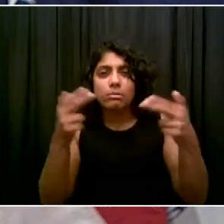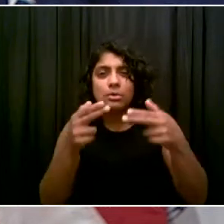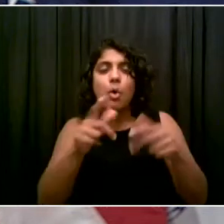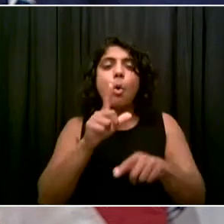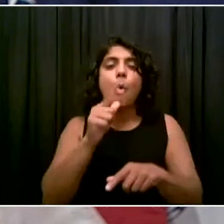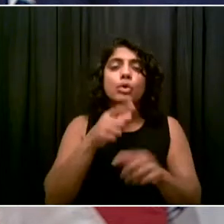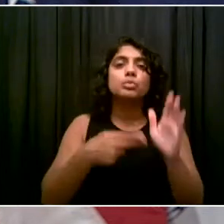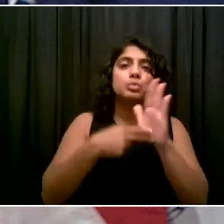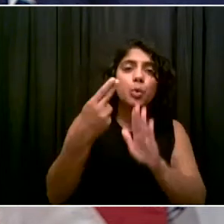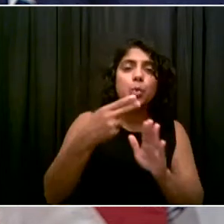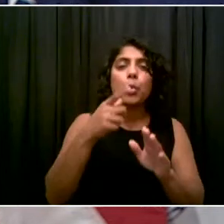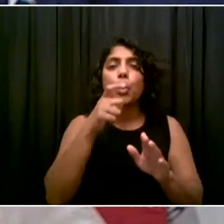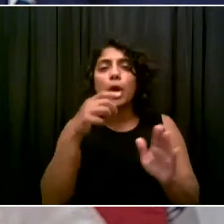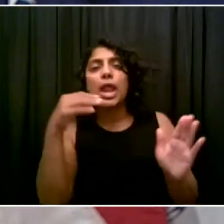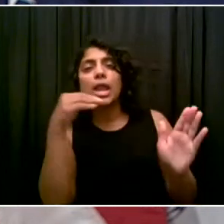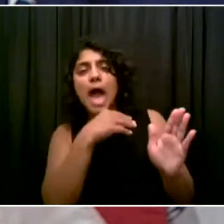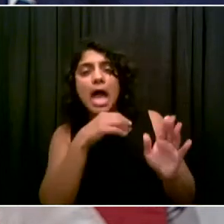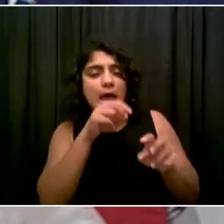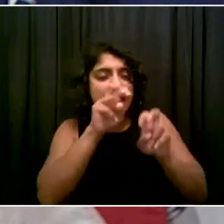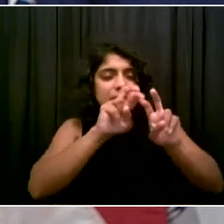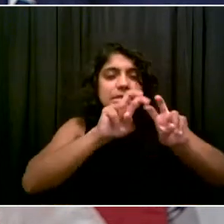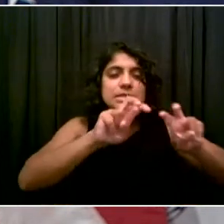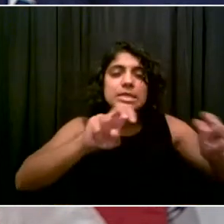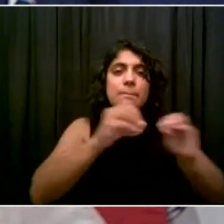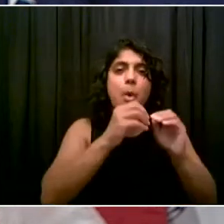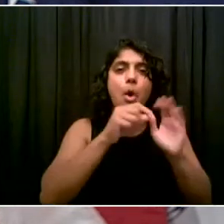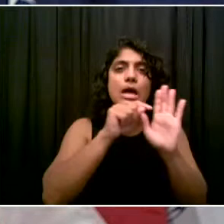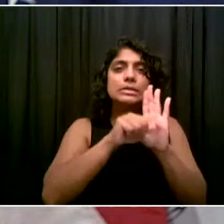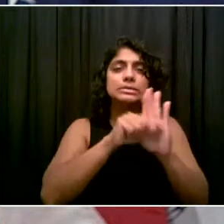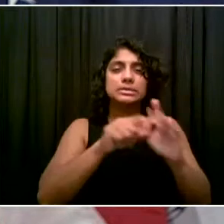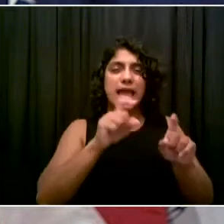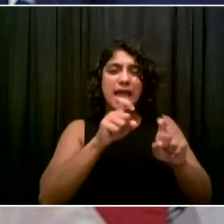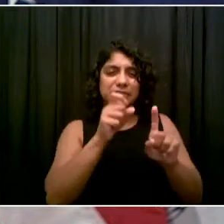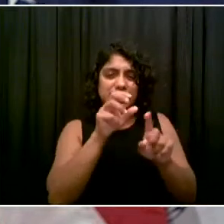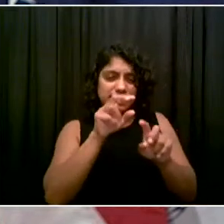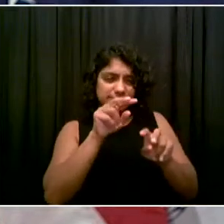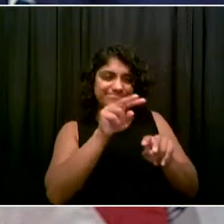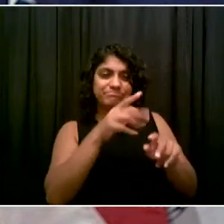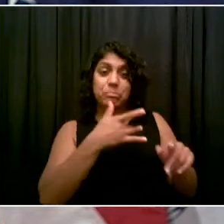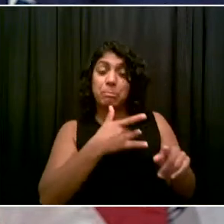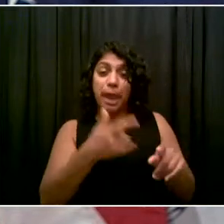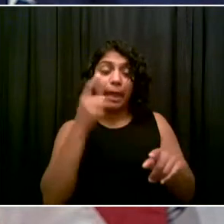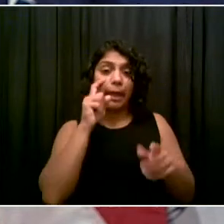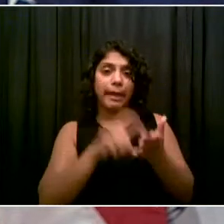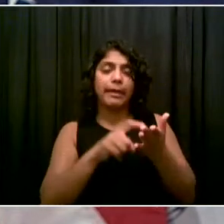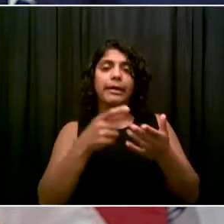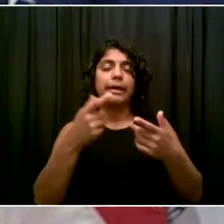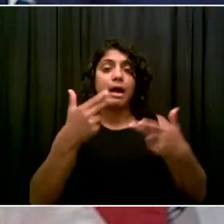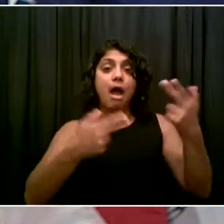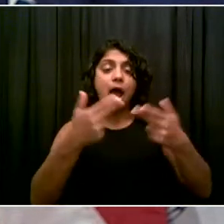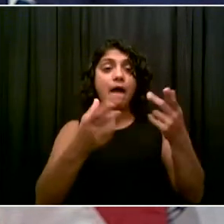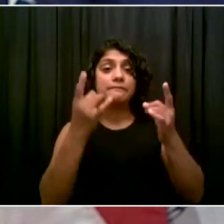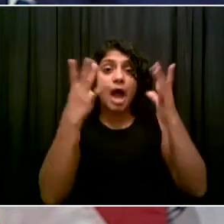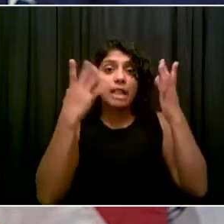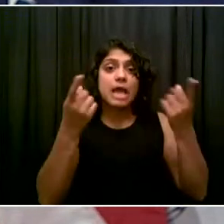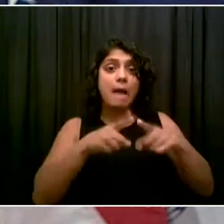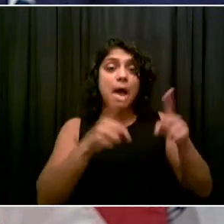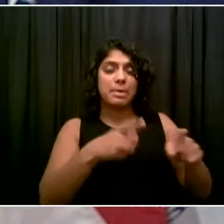DON'T COOPERATE. YOU'RE DEALING WITH NOT KNOWING WHO THE TRUE TARGET IS, YOU'RE DEALING WITH A LOT OF VARIABLES. REST ASSURED